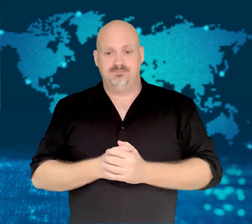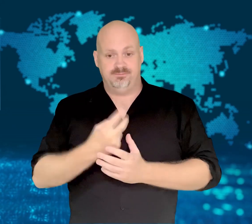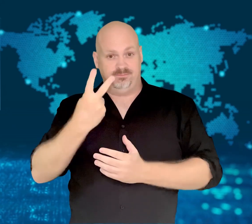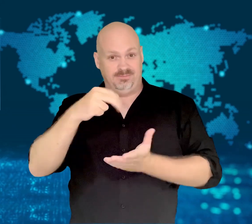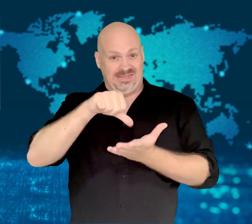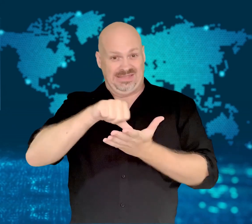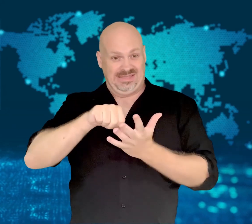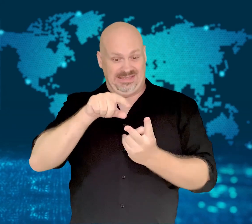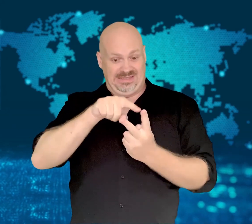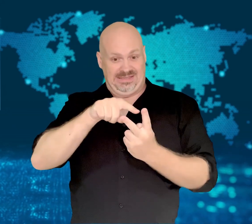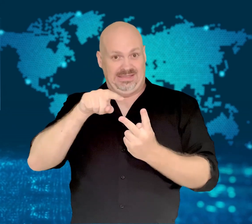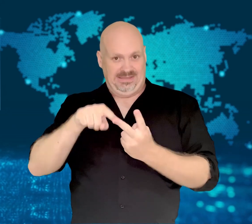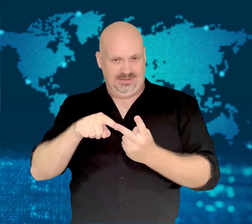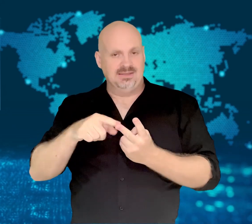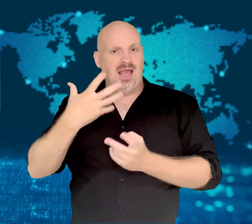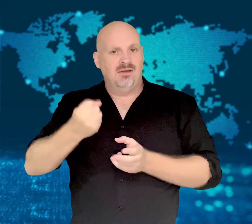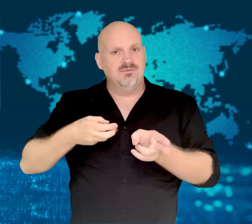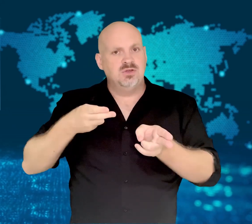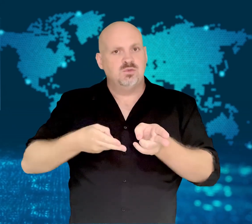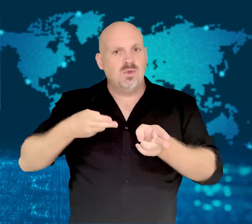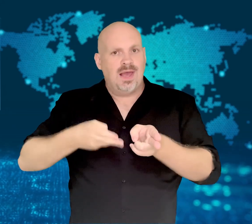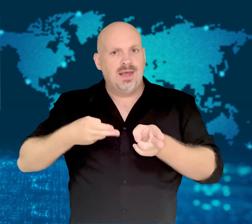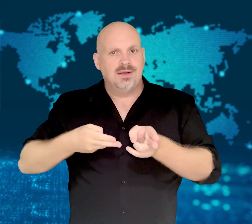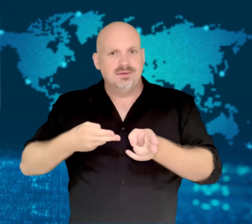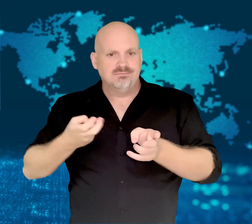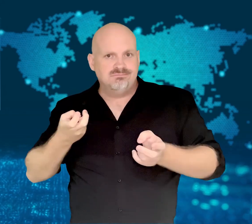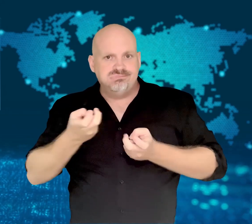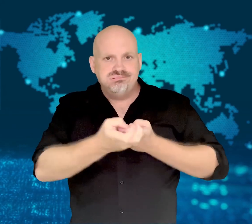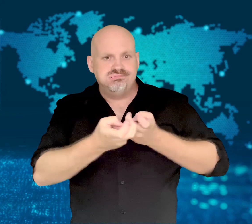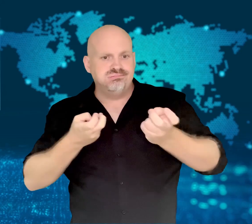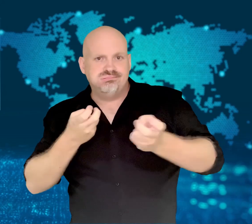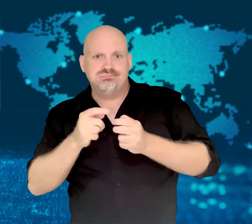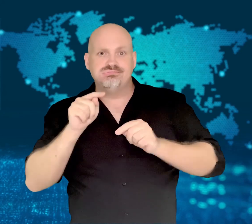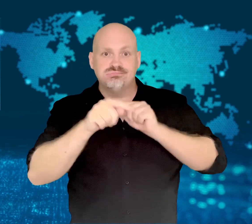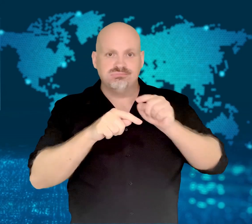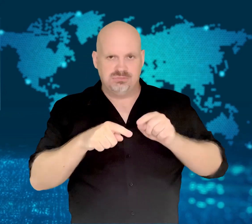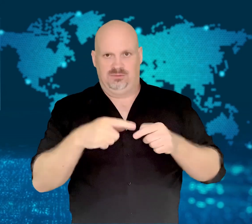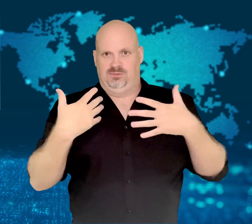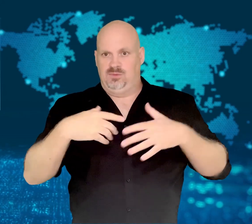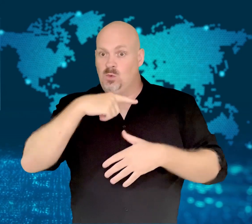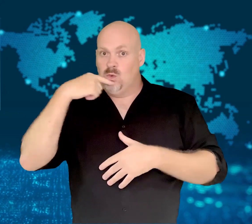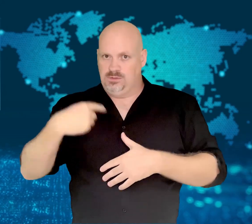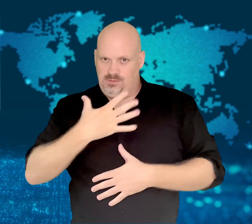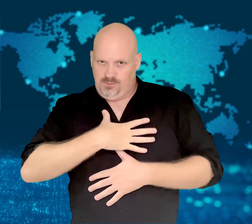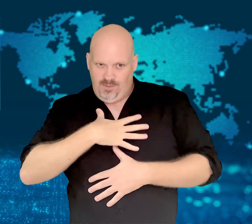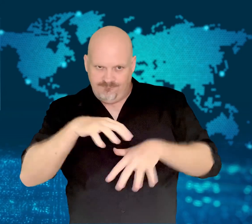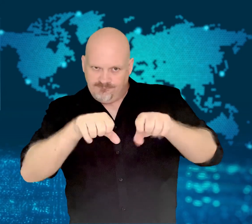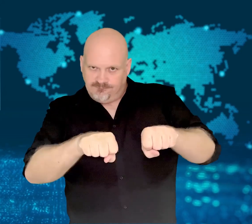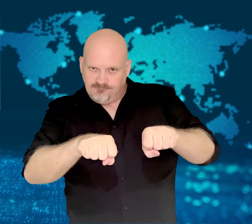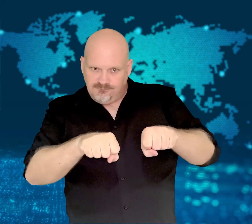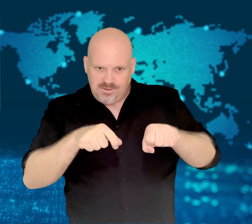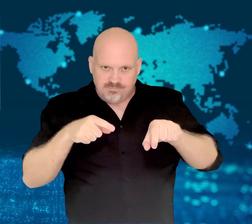Their troops also withdrew from Balaklyia.